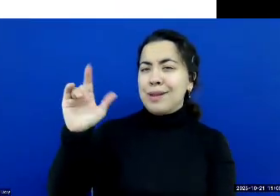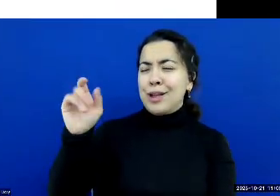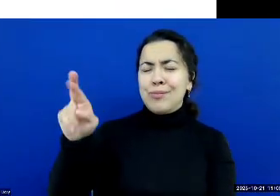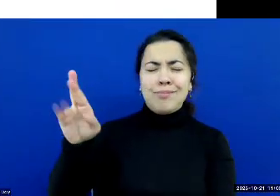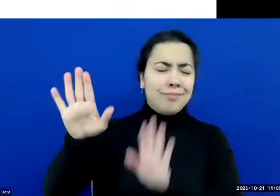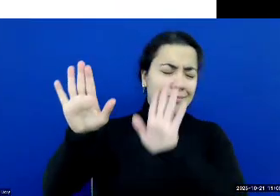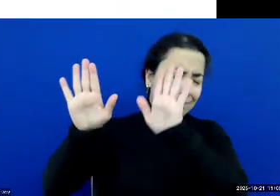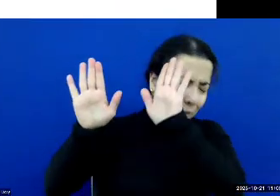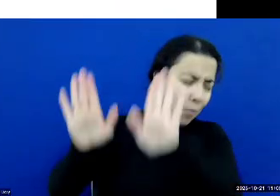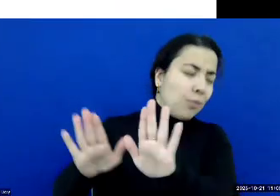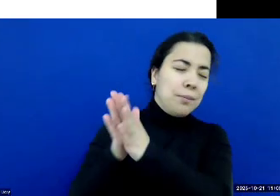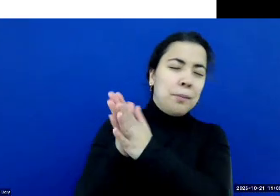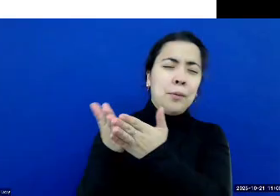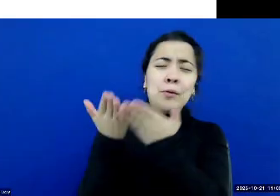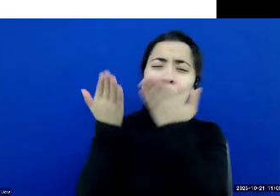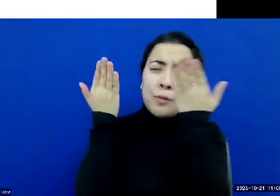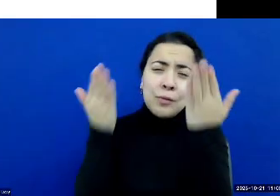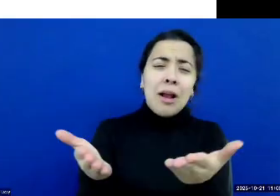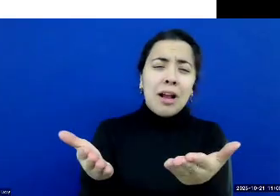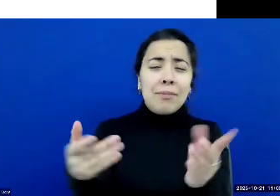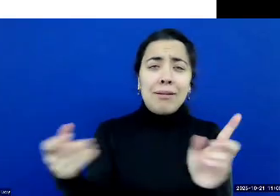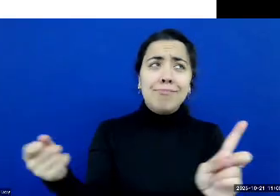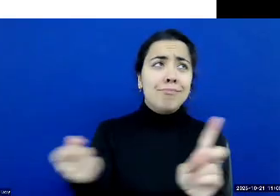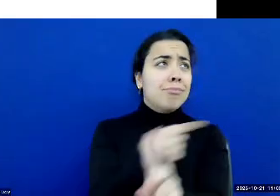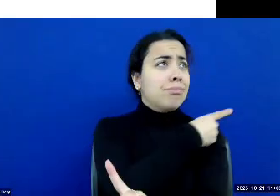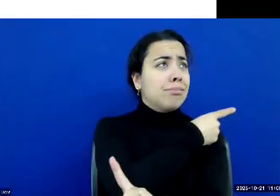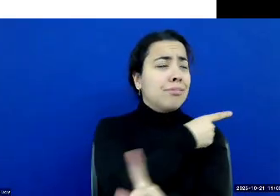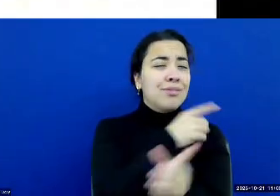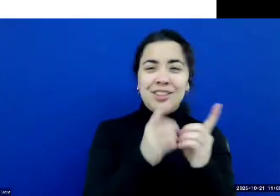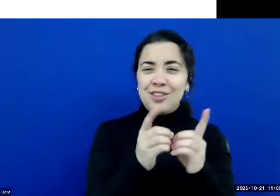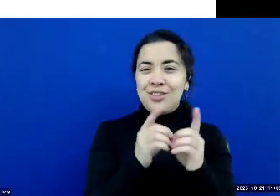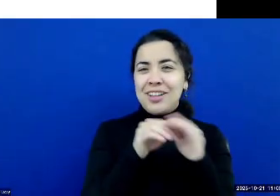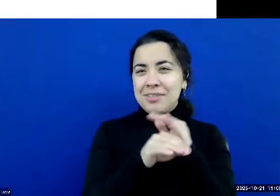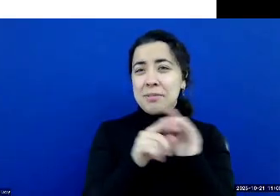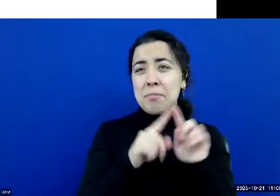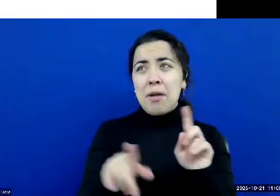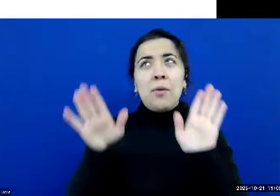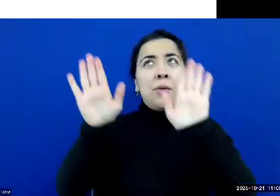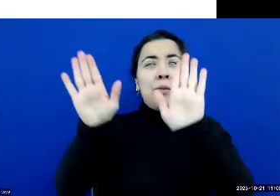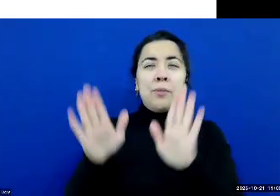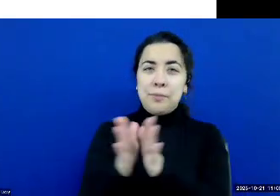Kathleen DeForest: I highly recommend it. It has absolutely nothing to do with digital accessibility.